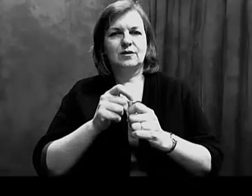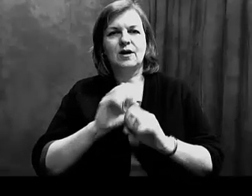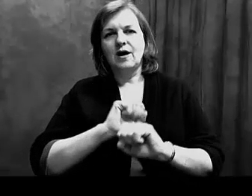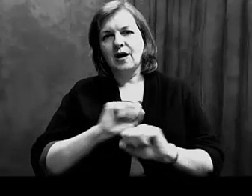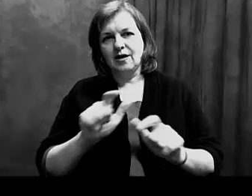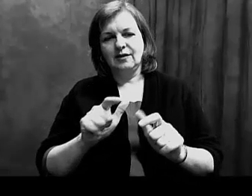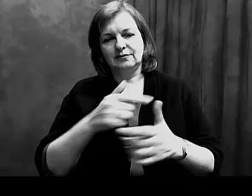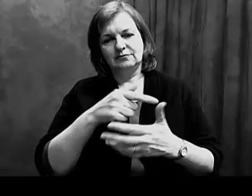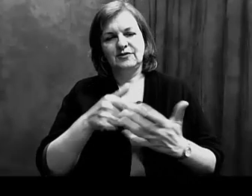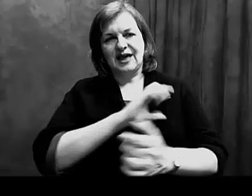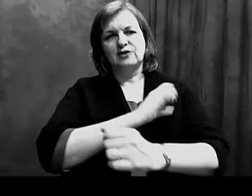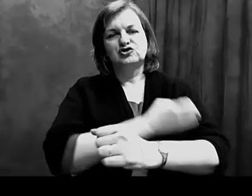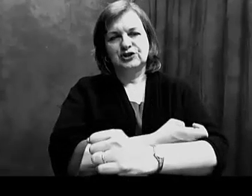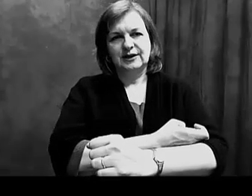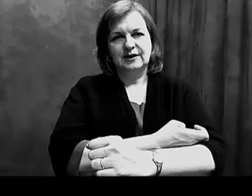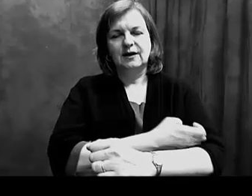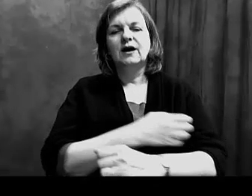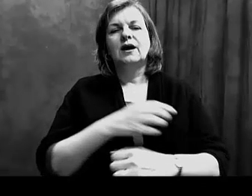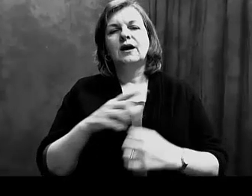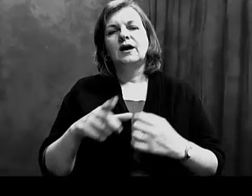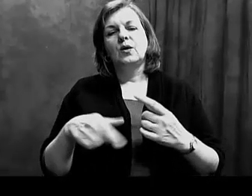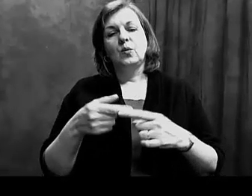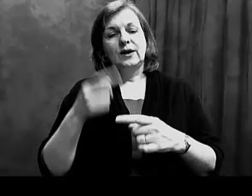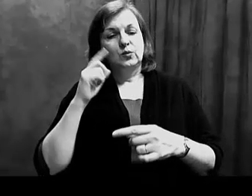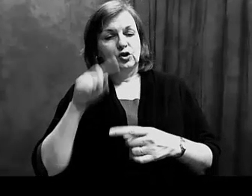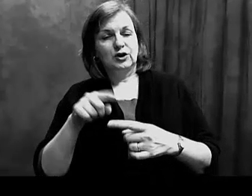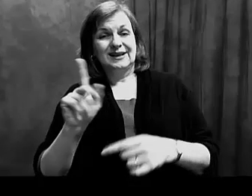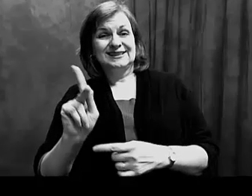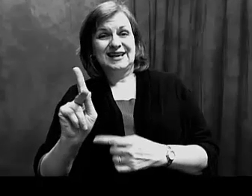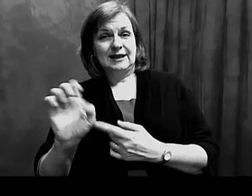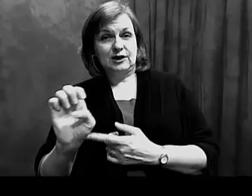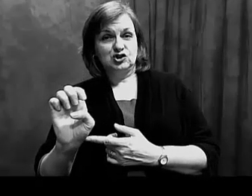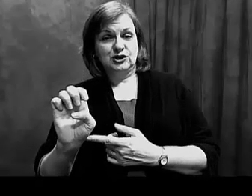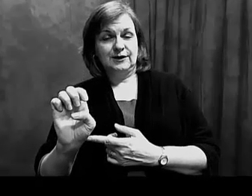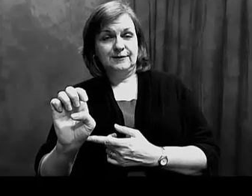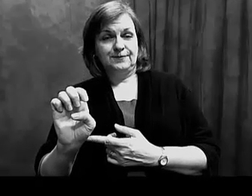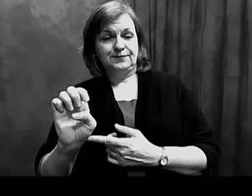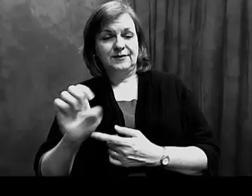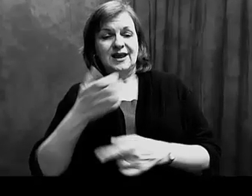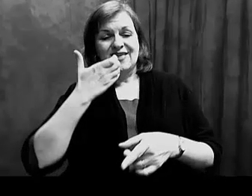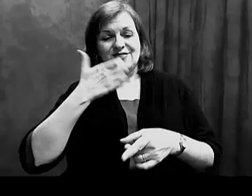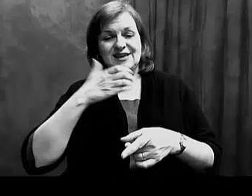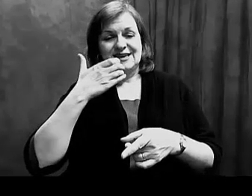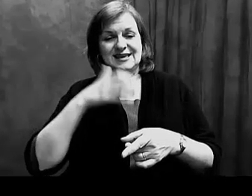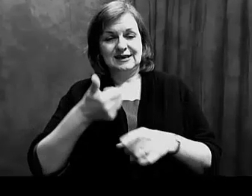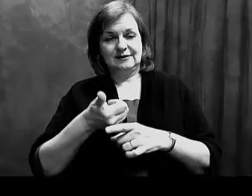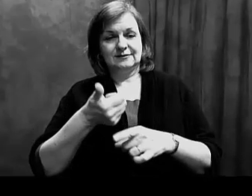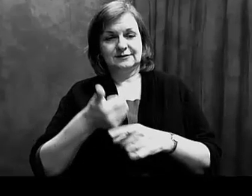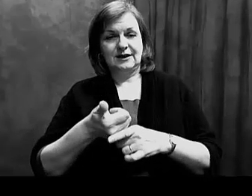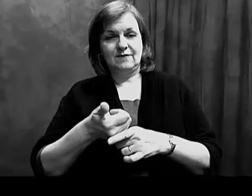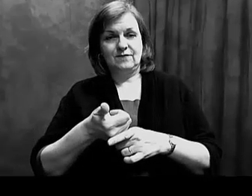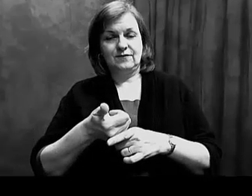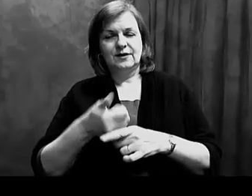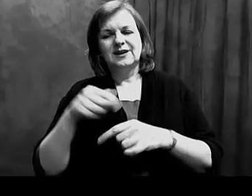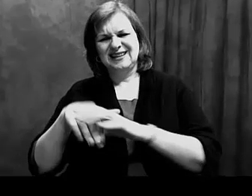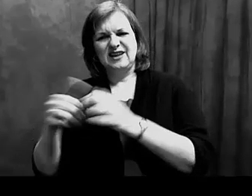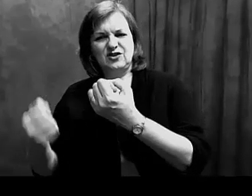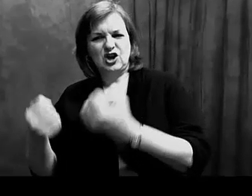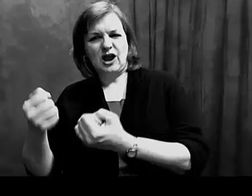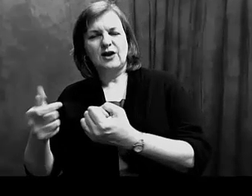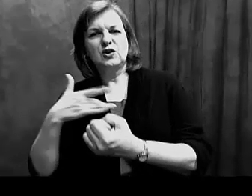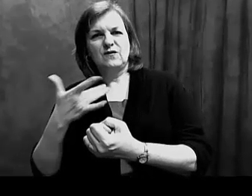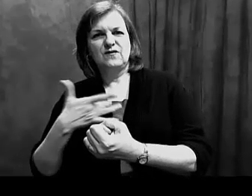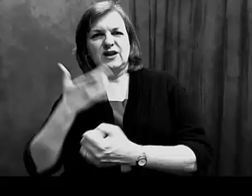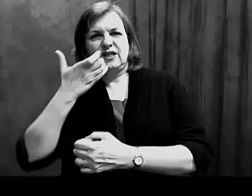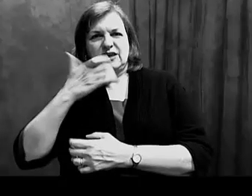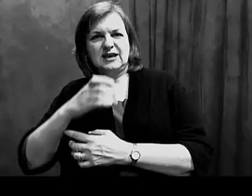and so when we look at this kinetic energy the heat itself that we're releasing with these conversions in your car you can feel it